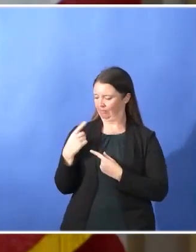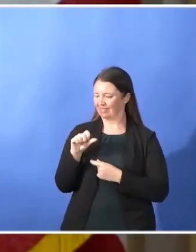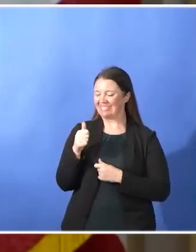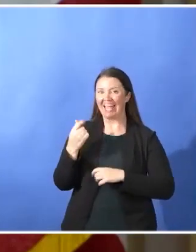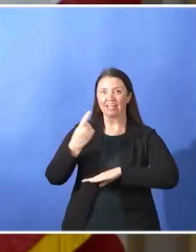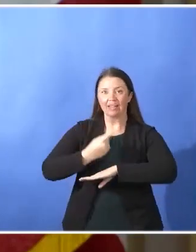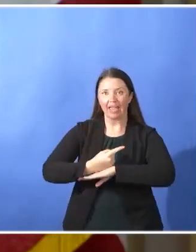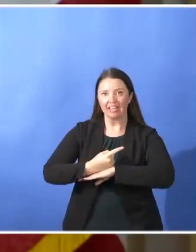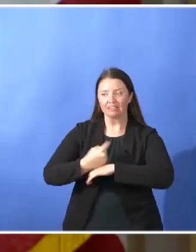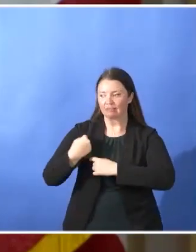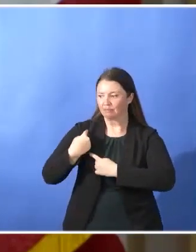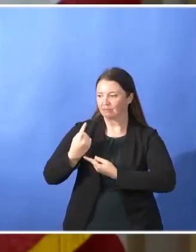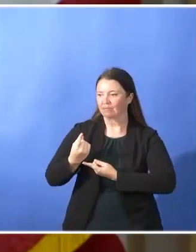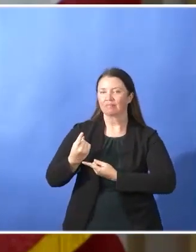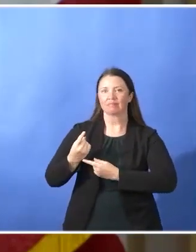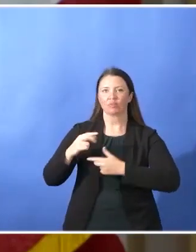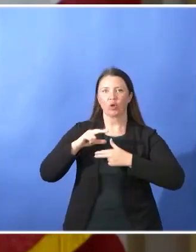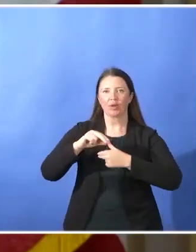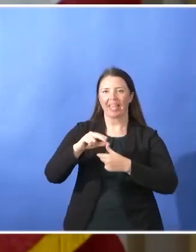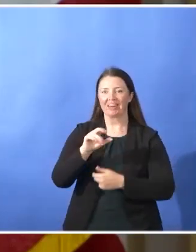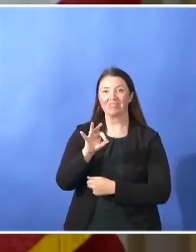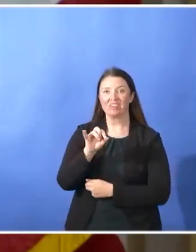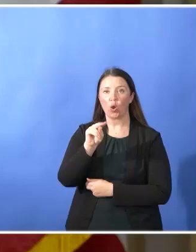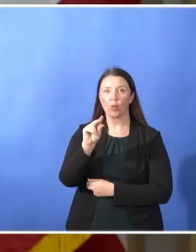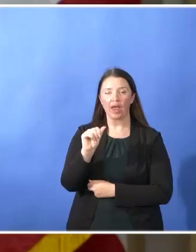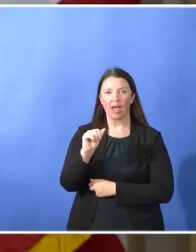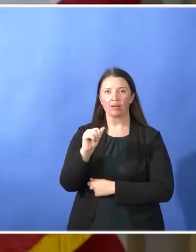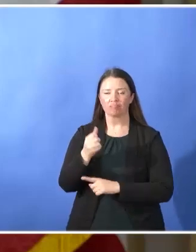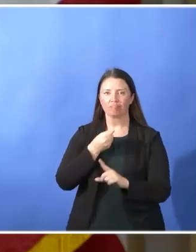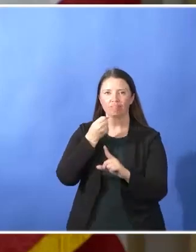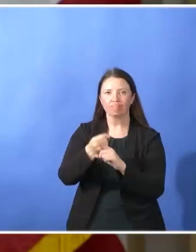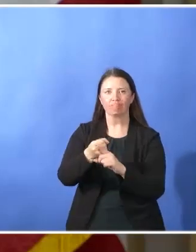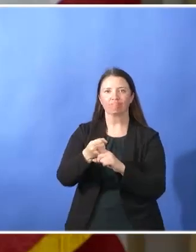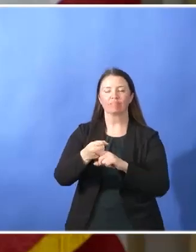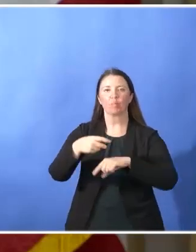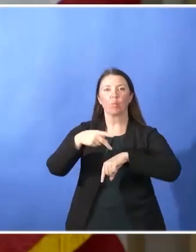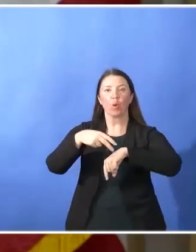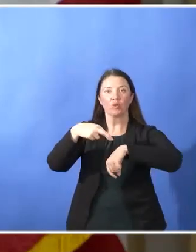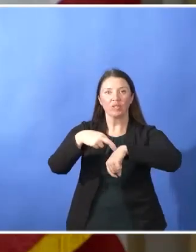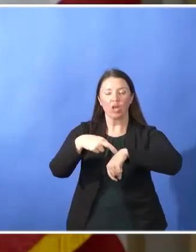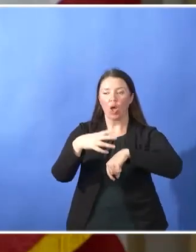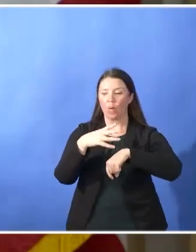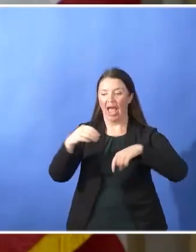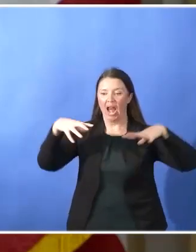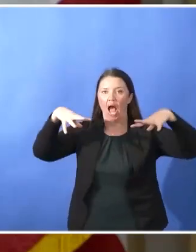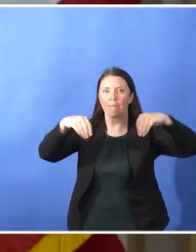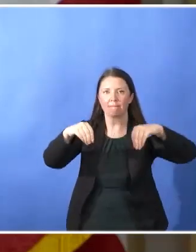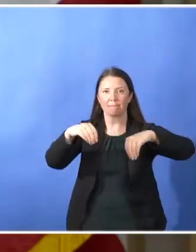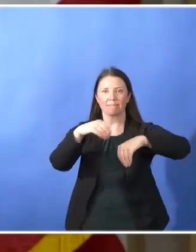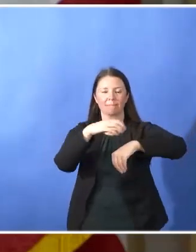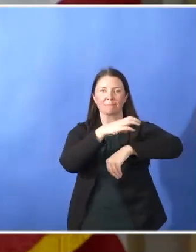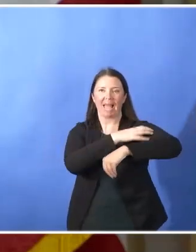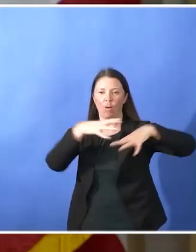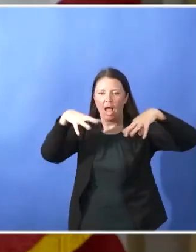LEFT PUERTO RICO WITHOUT POWER. OUR THOUGHTS ARE WITH THOSE